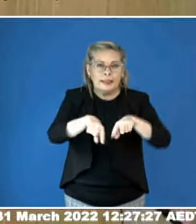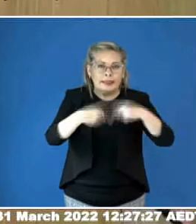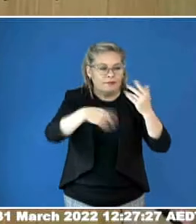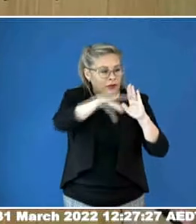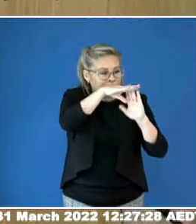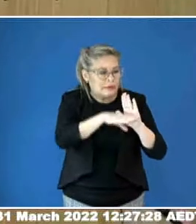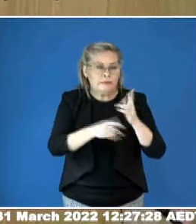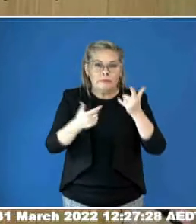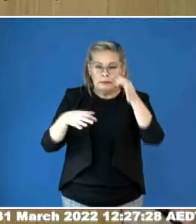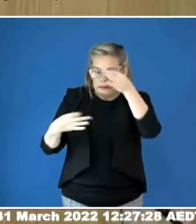our system.